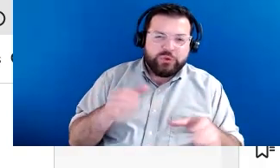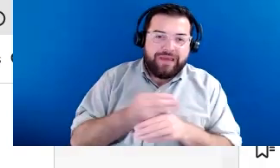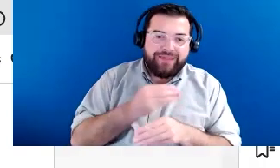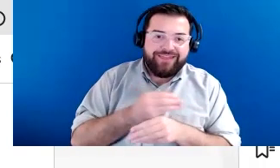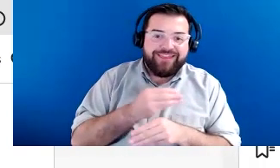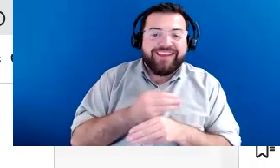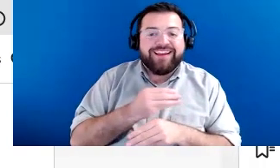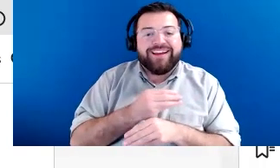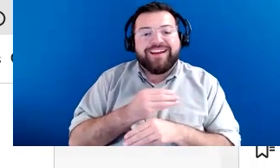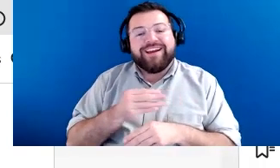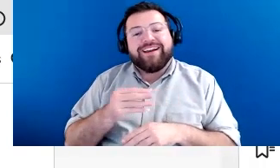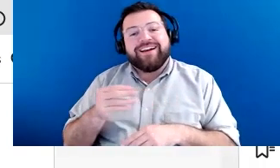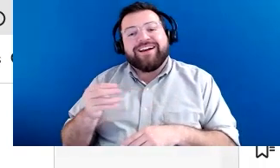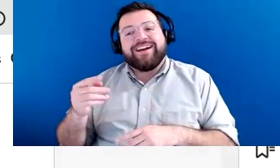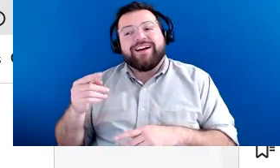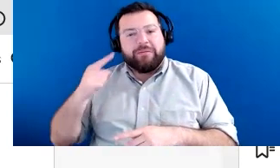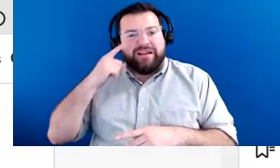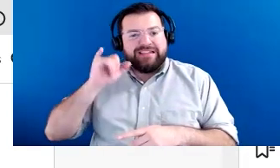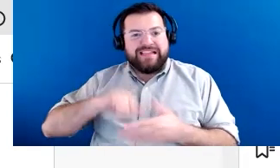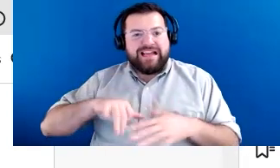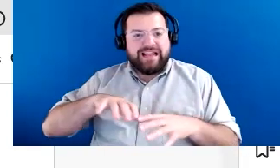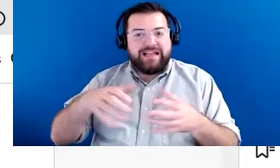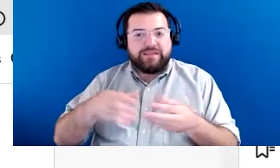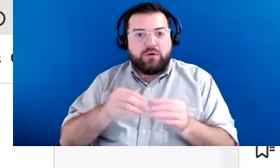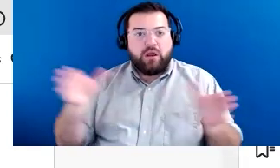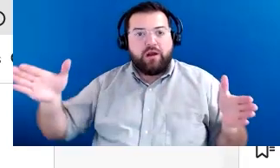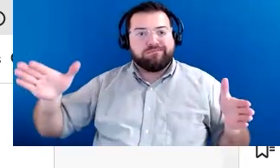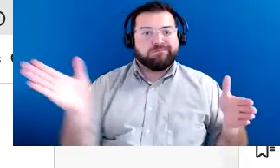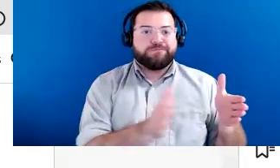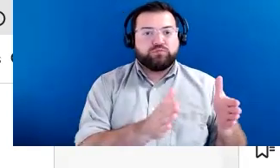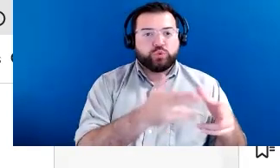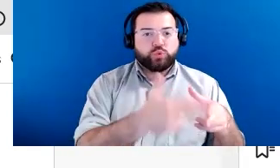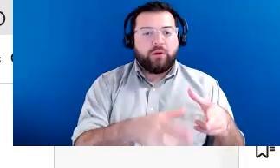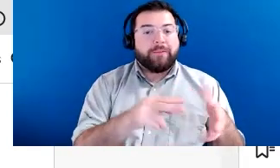So because it's a condensed class, then you need to have more, interactions.